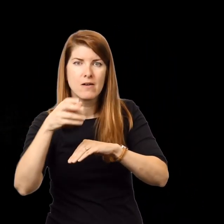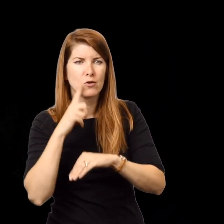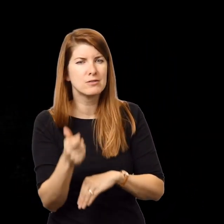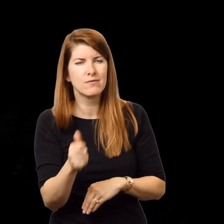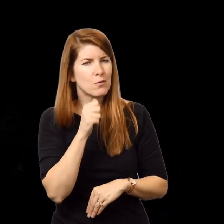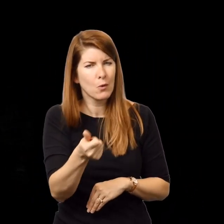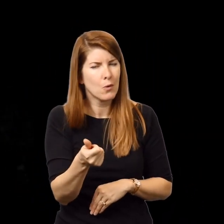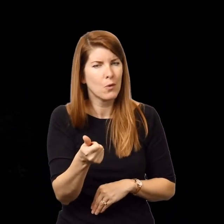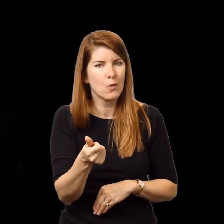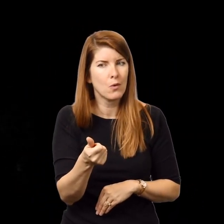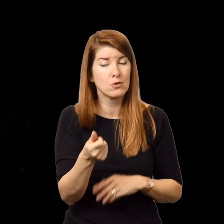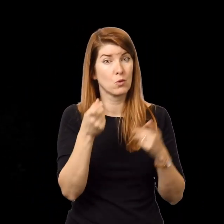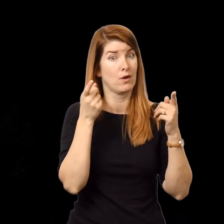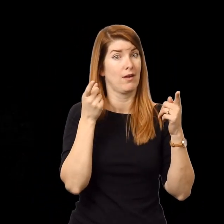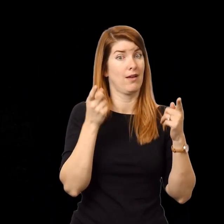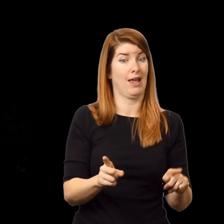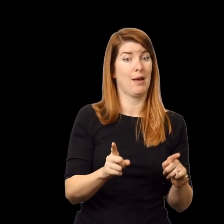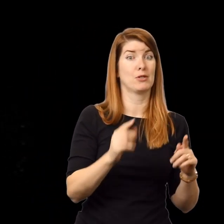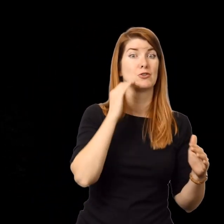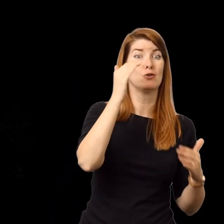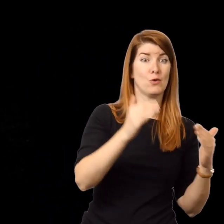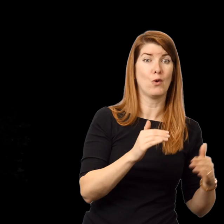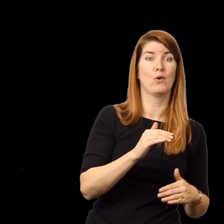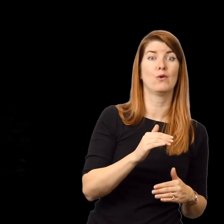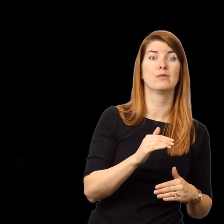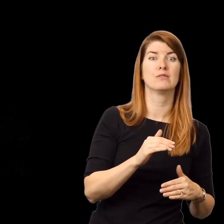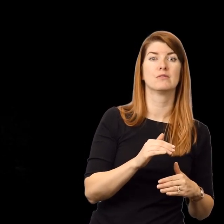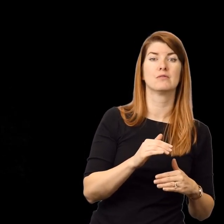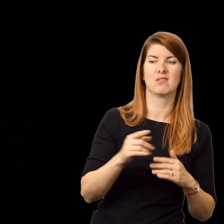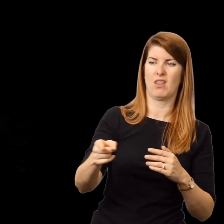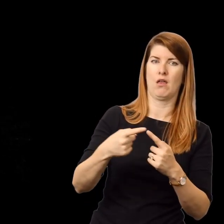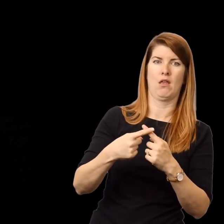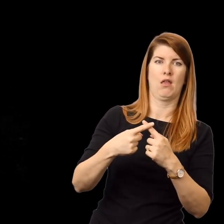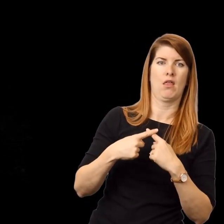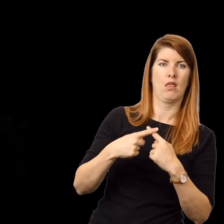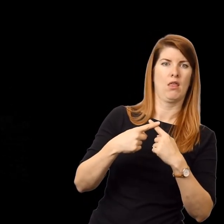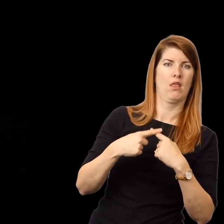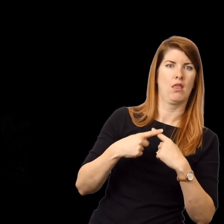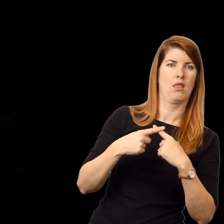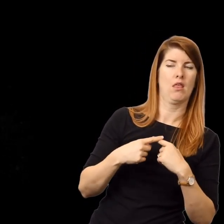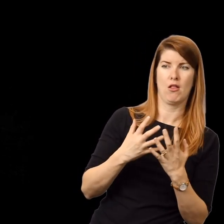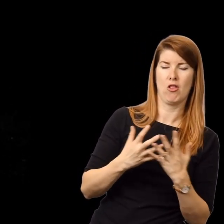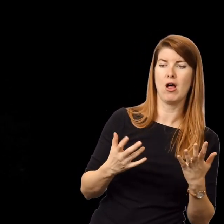So, one of the things that happens for a lot of these children is that adults do for them a lot,